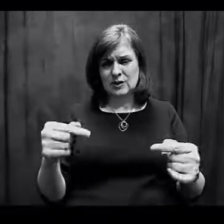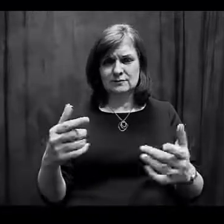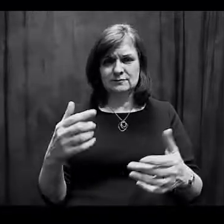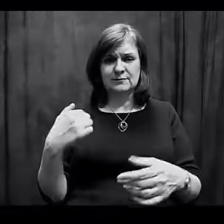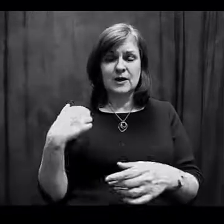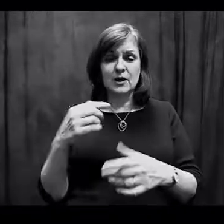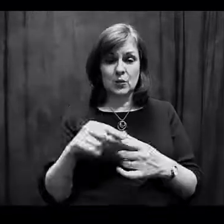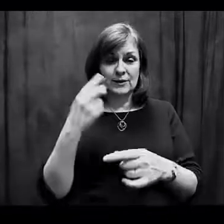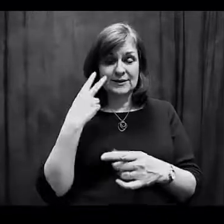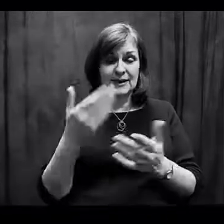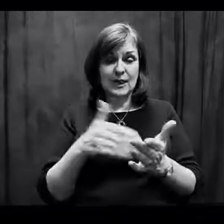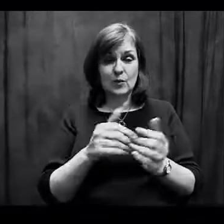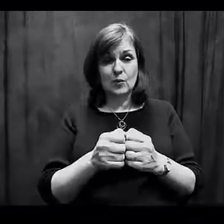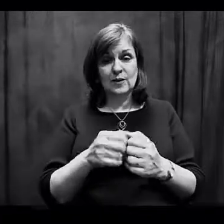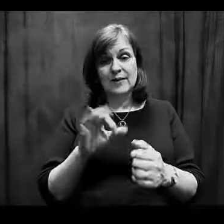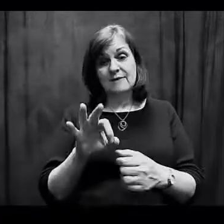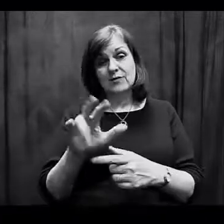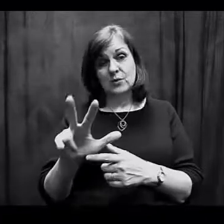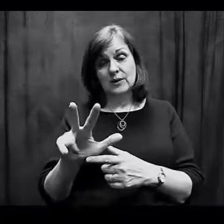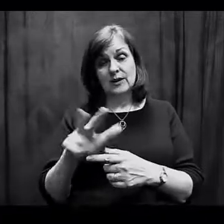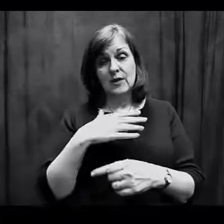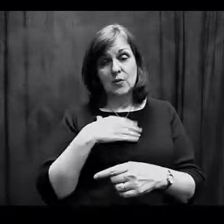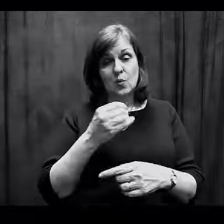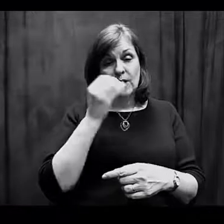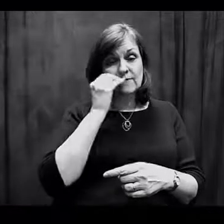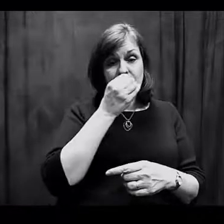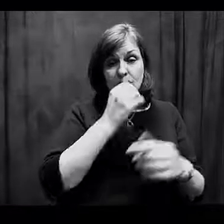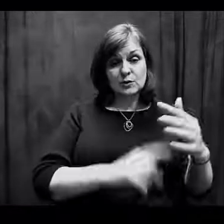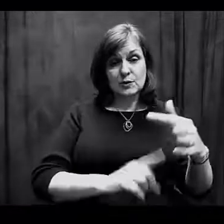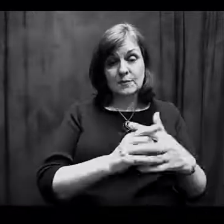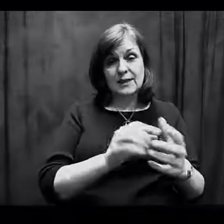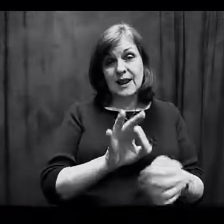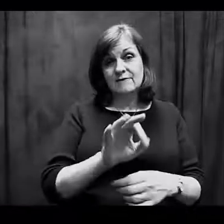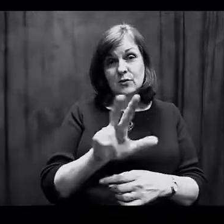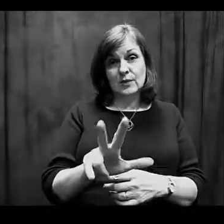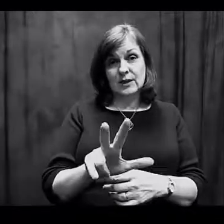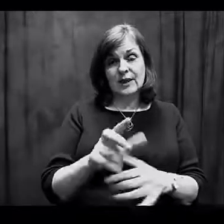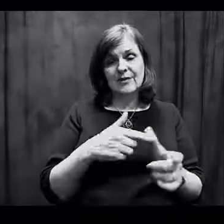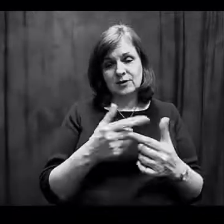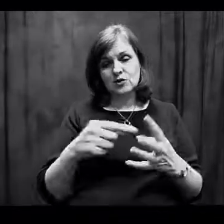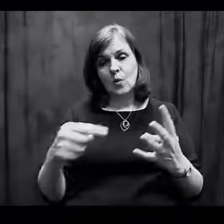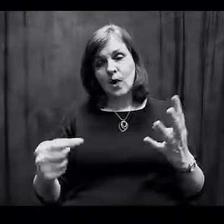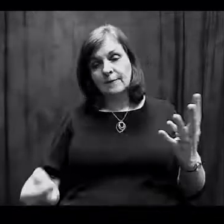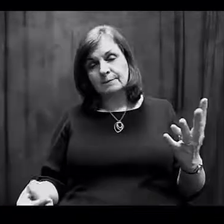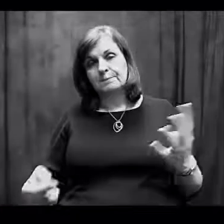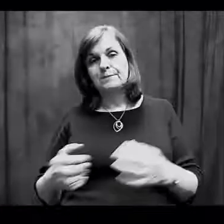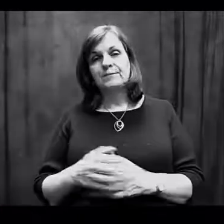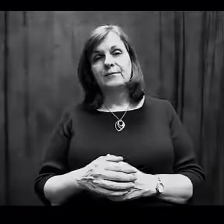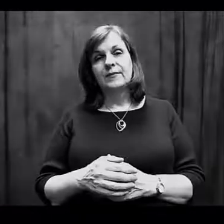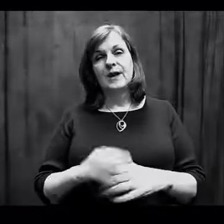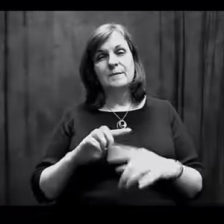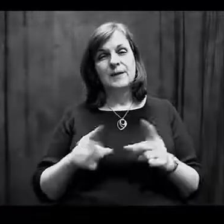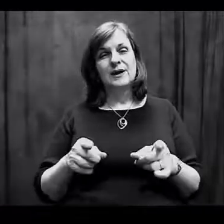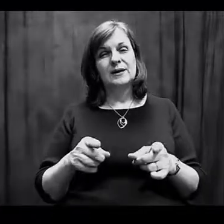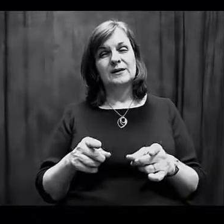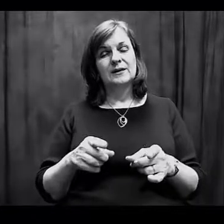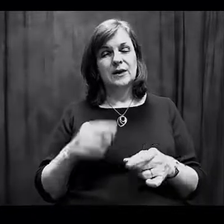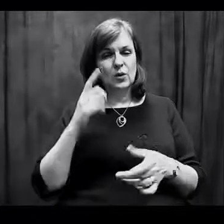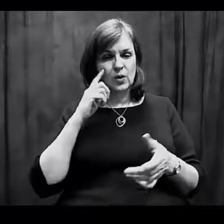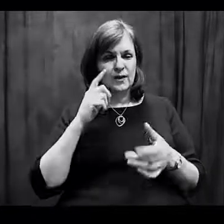in the F2 generation and we'll see it again in F3 - the white flour will be present again in F3 and so on and so forth